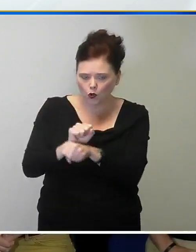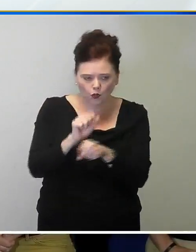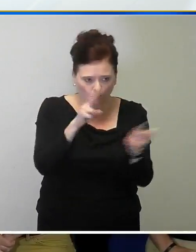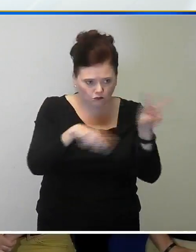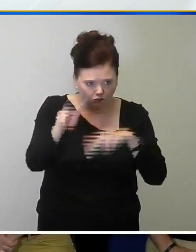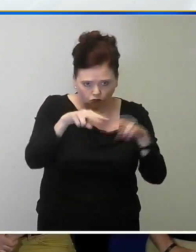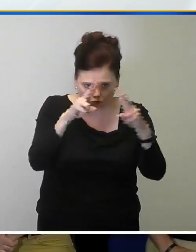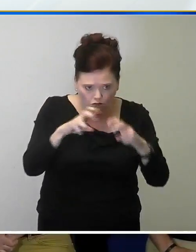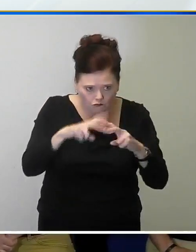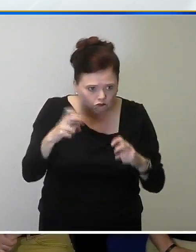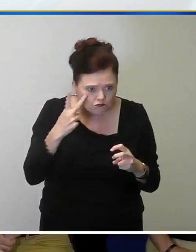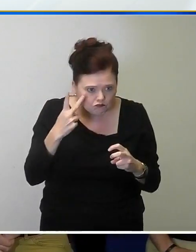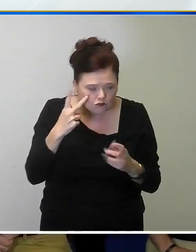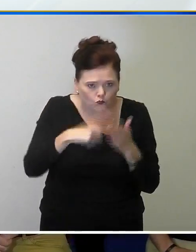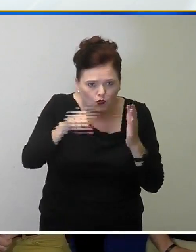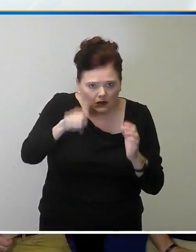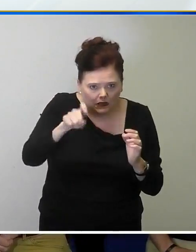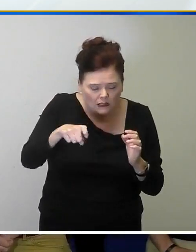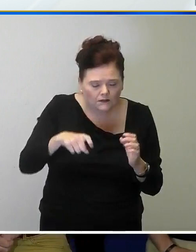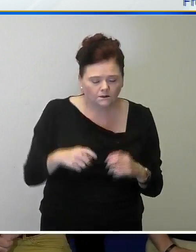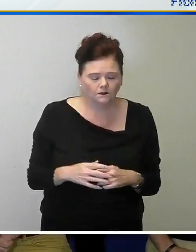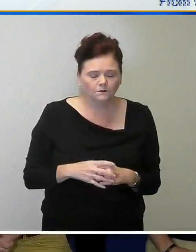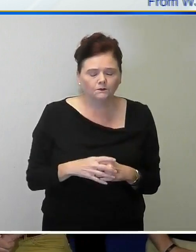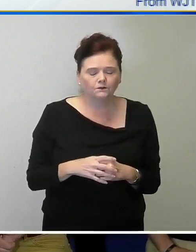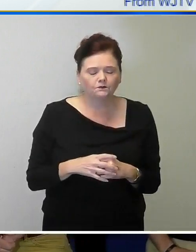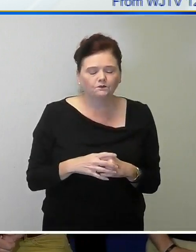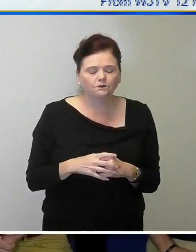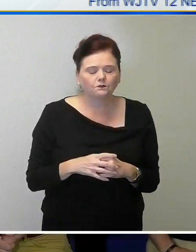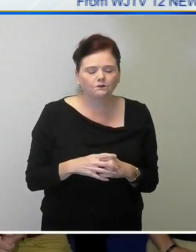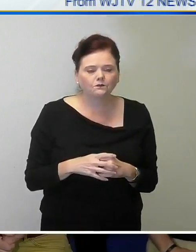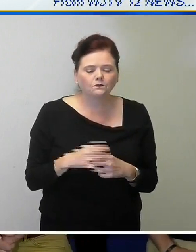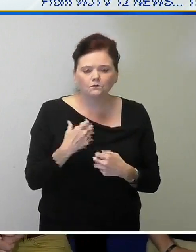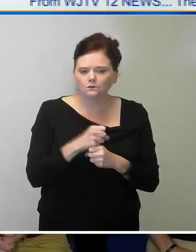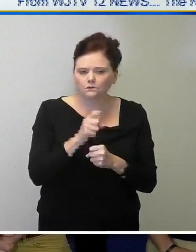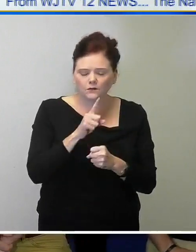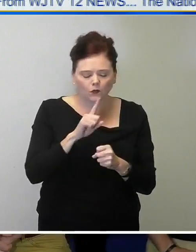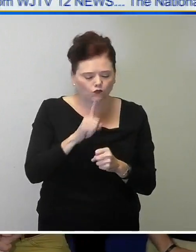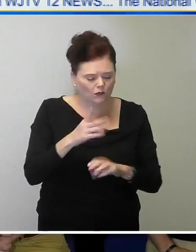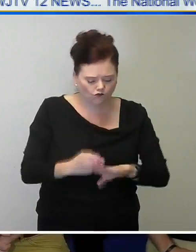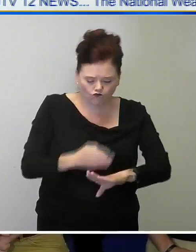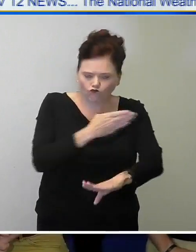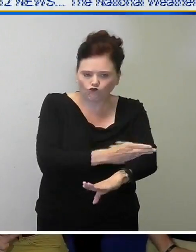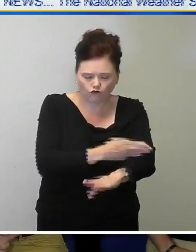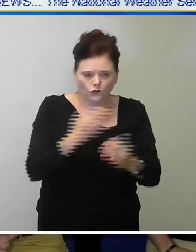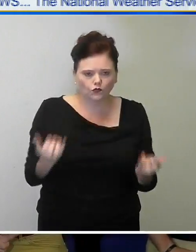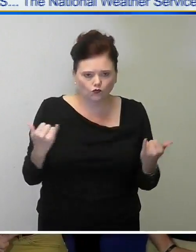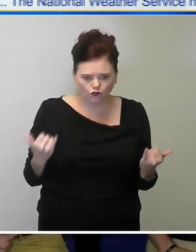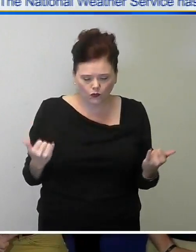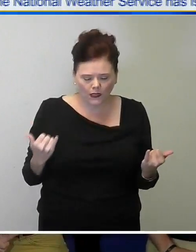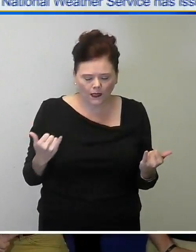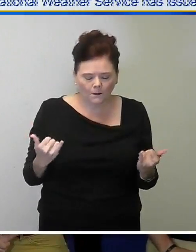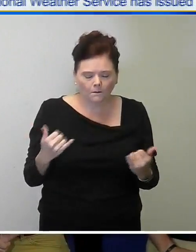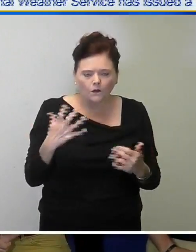IF YOU LOOK AT 144 THOUSAND CREWS CONTINUE TO WORK. TO DO THEIR JOB.